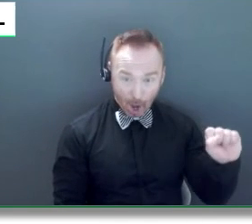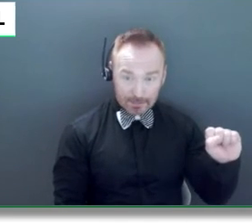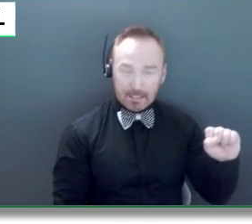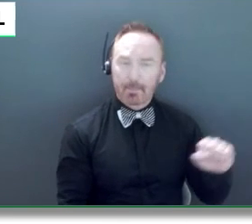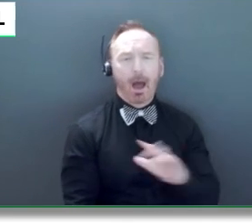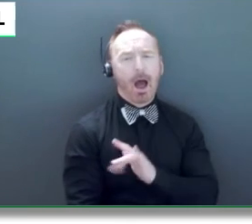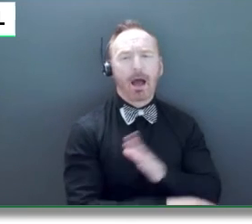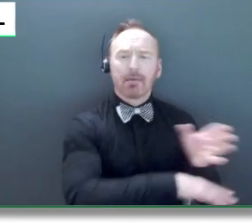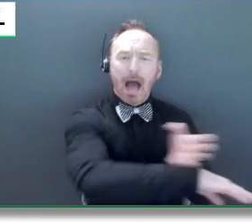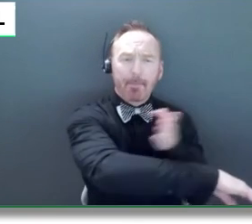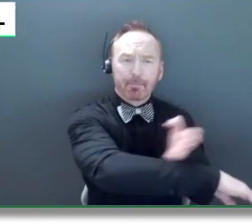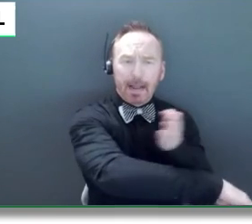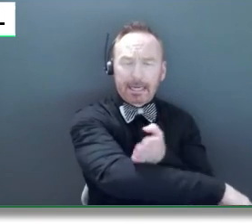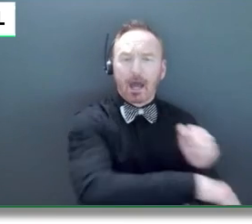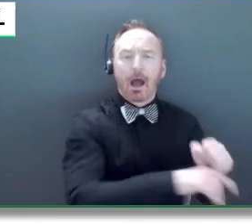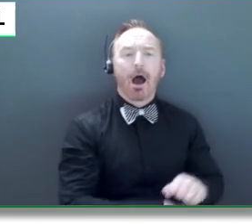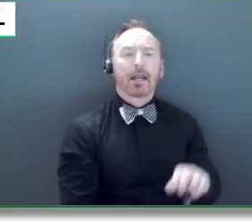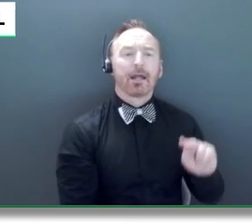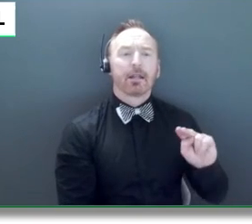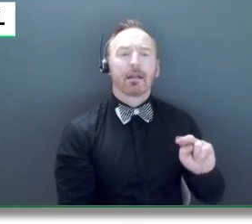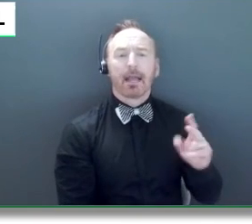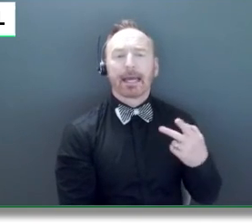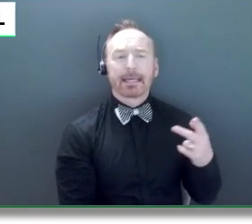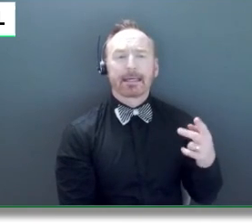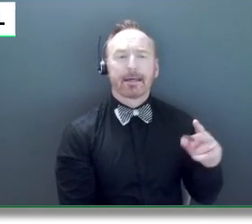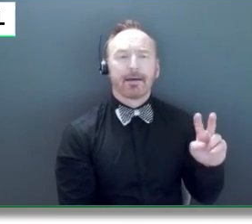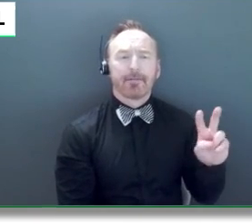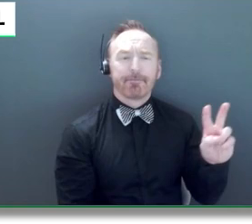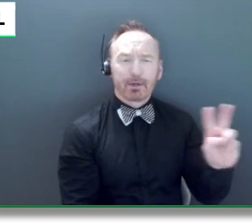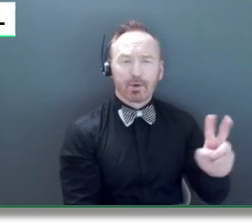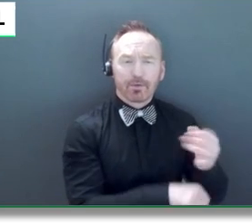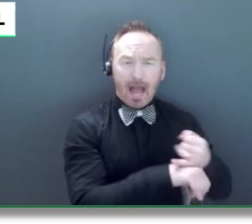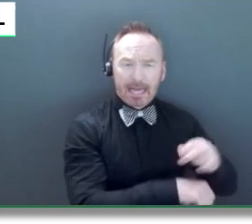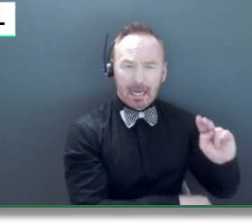bit north of Victoria in Wrath Trevor and Parksville and Loveland Bay and some